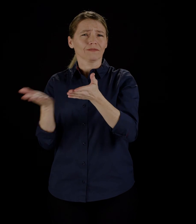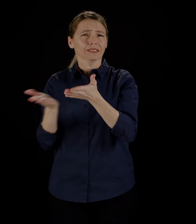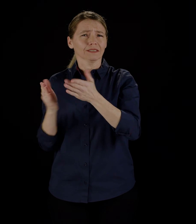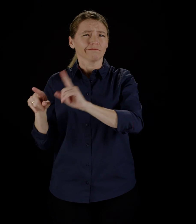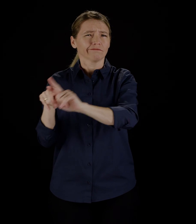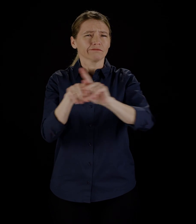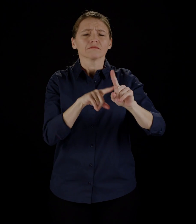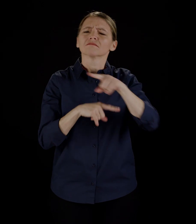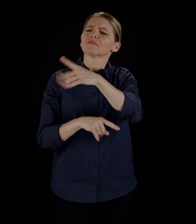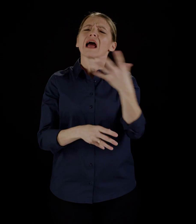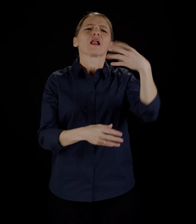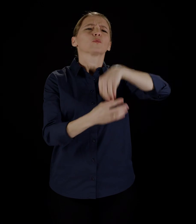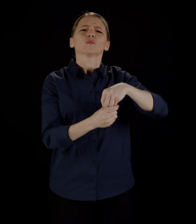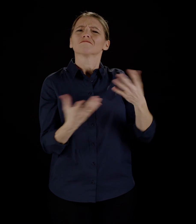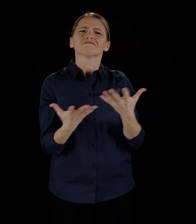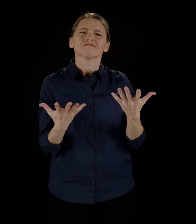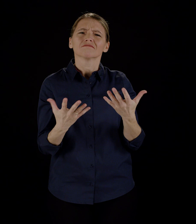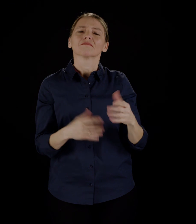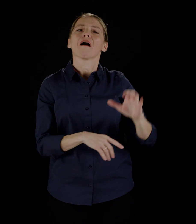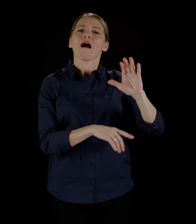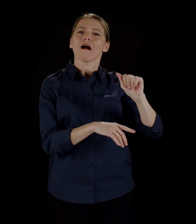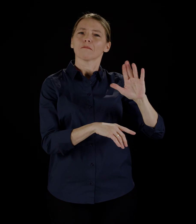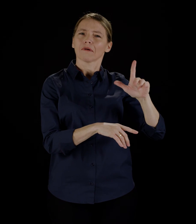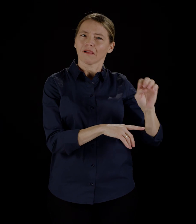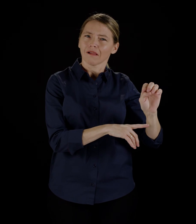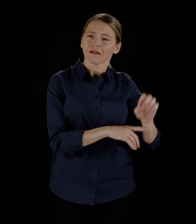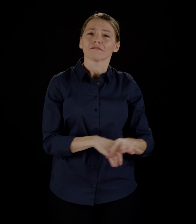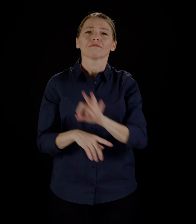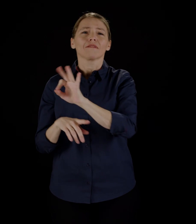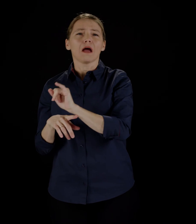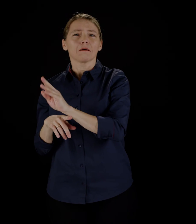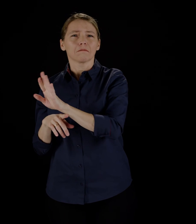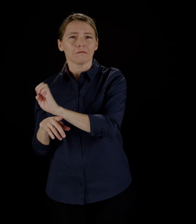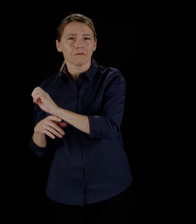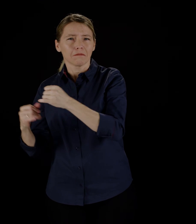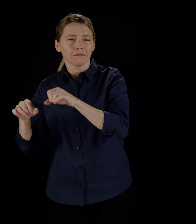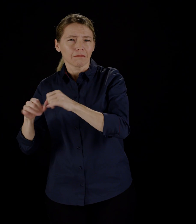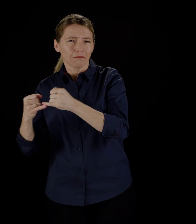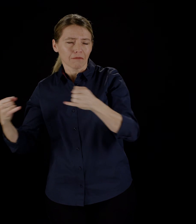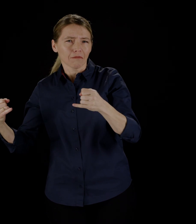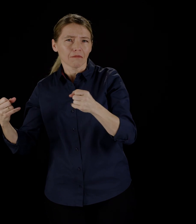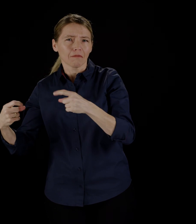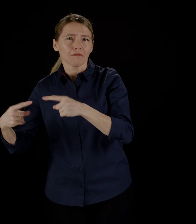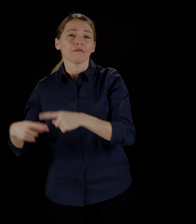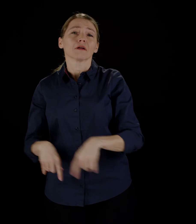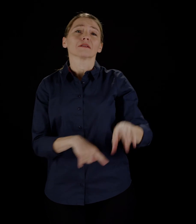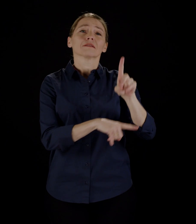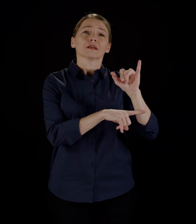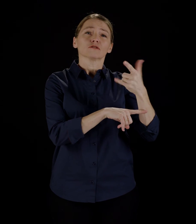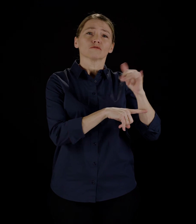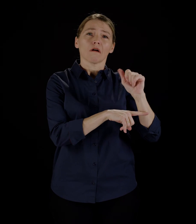fibre, digital subscriber line (DSL), fixed wireless, and satellite services.